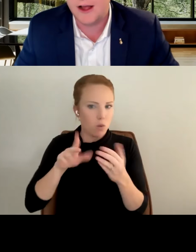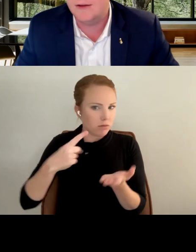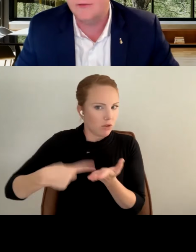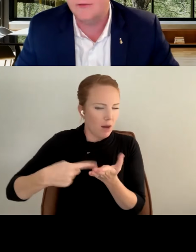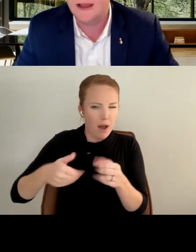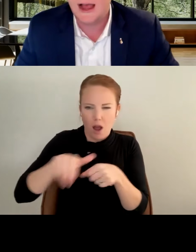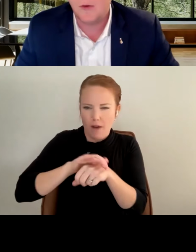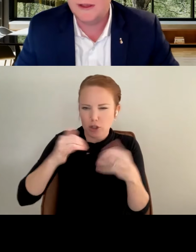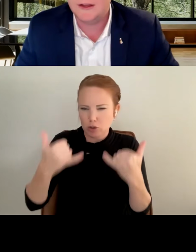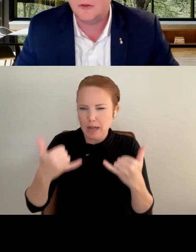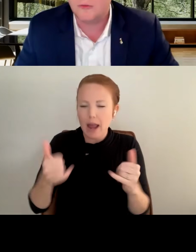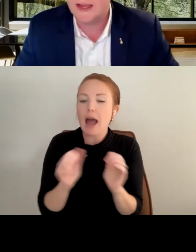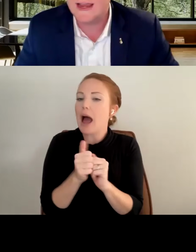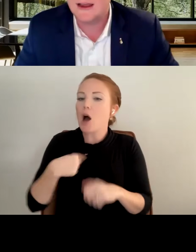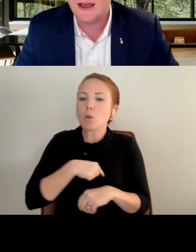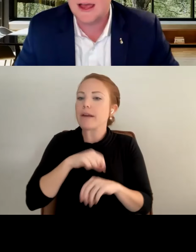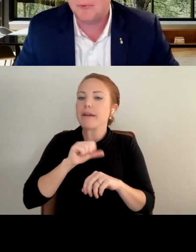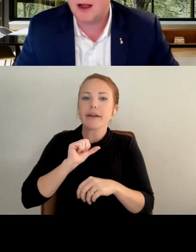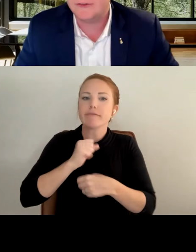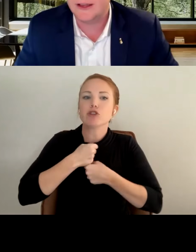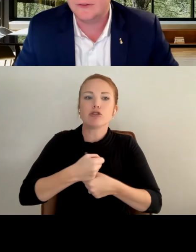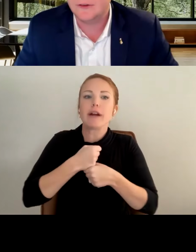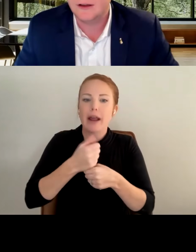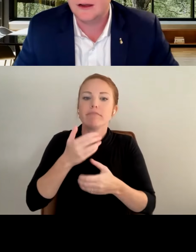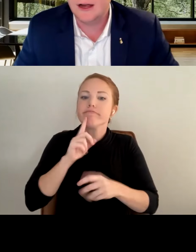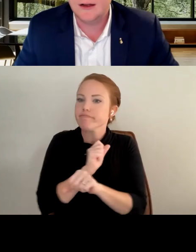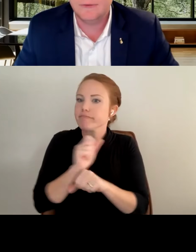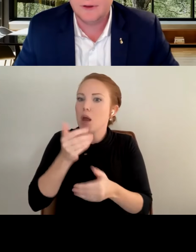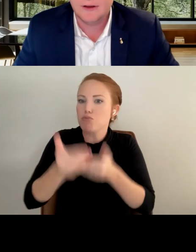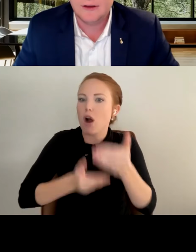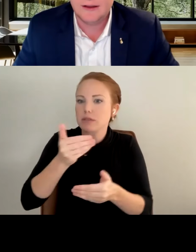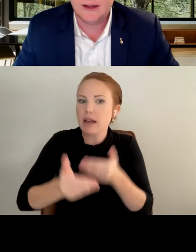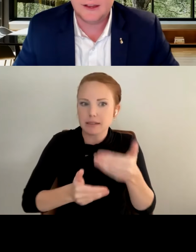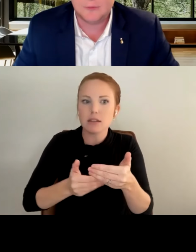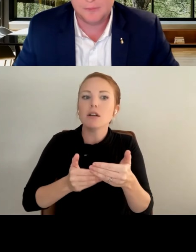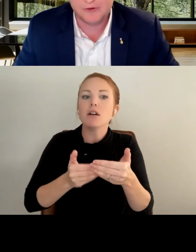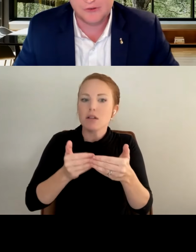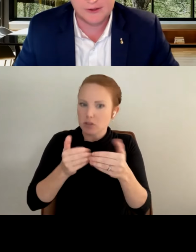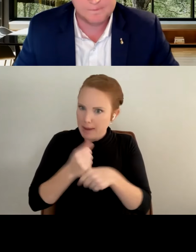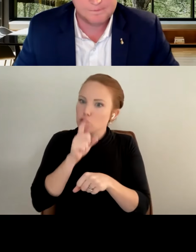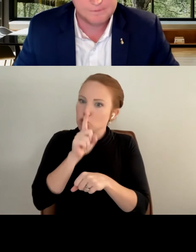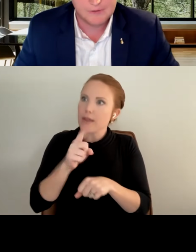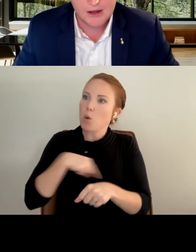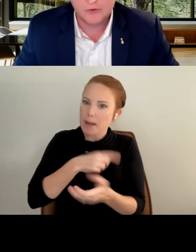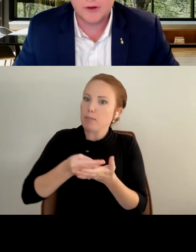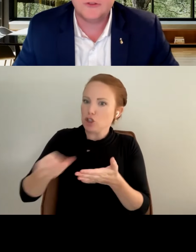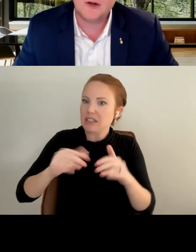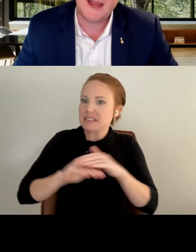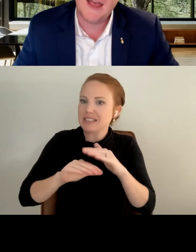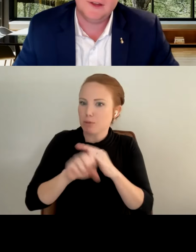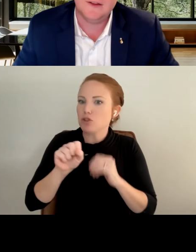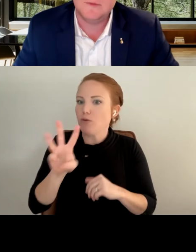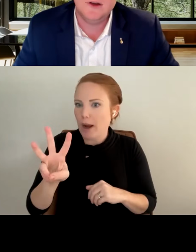part of how we can create a process of accessible purchasing. So we're going to start by asking the